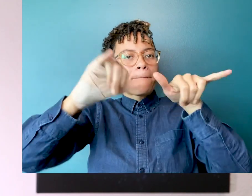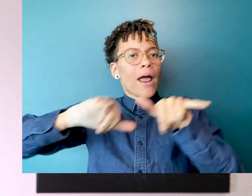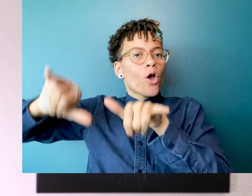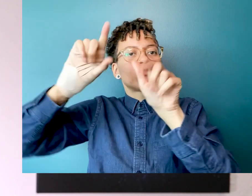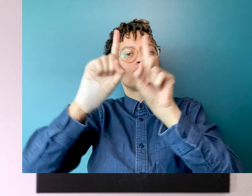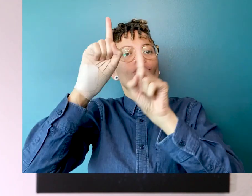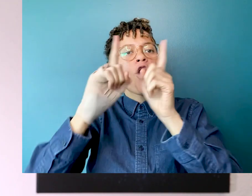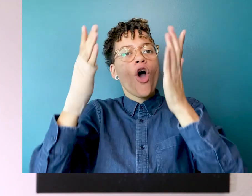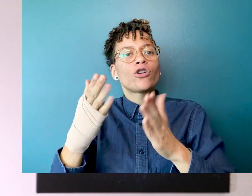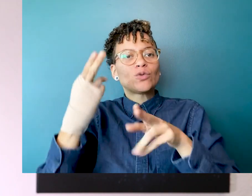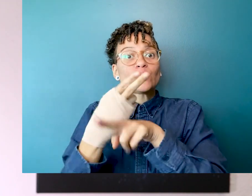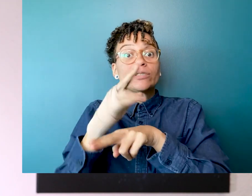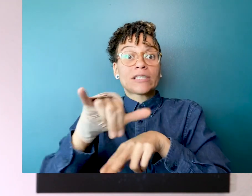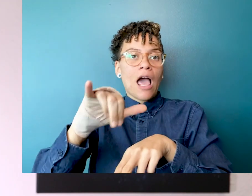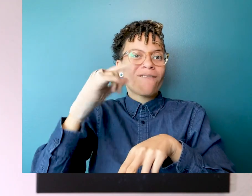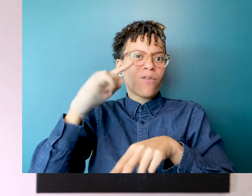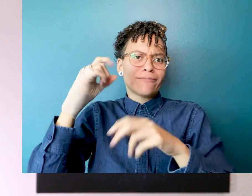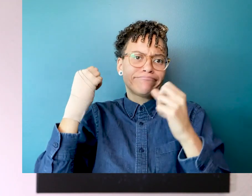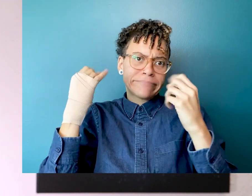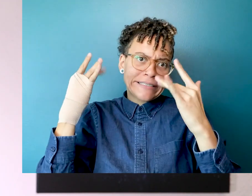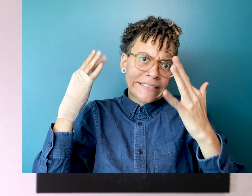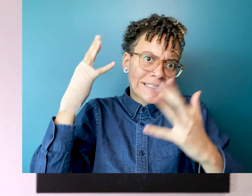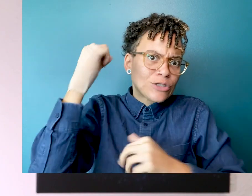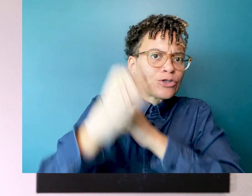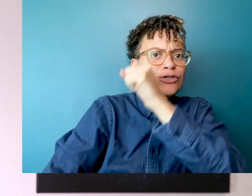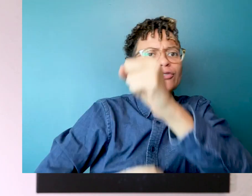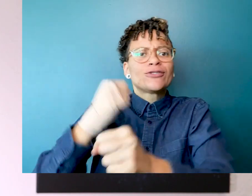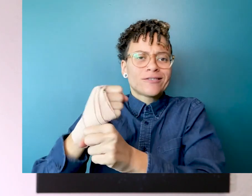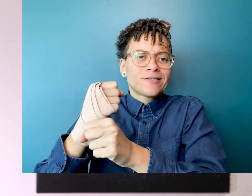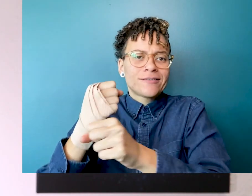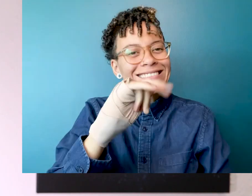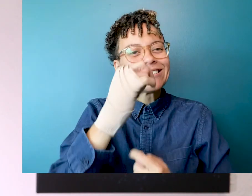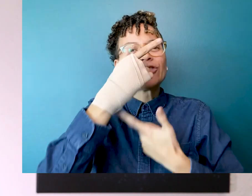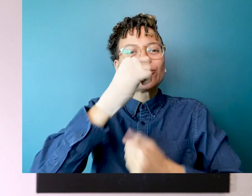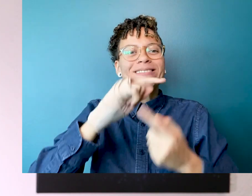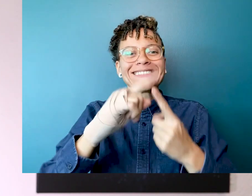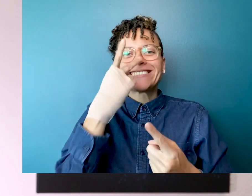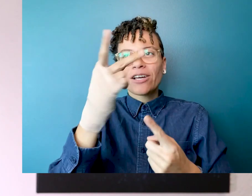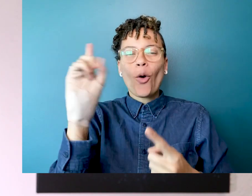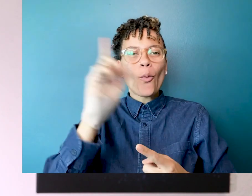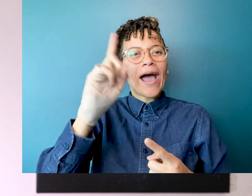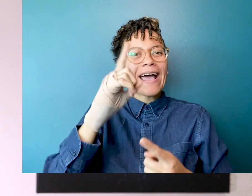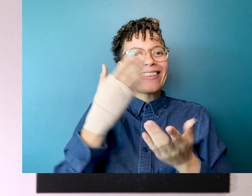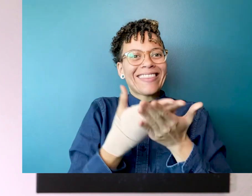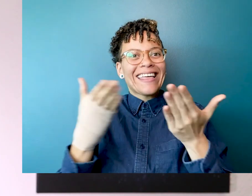So, suddenly Western astrologers are starting to use it again, and it's actually becoming